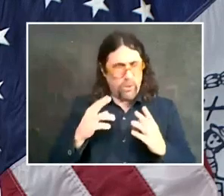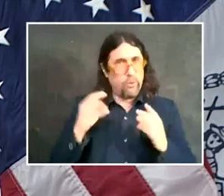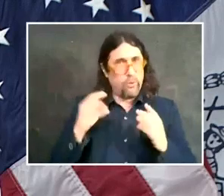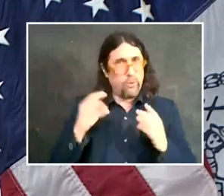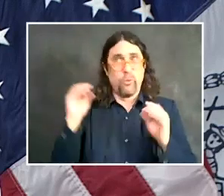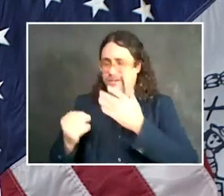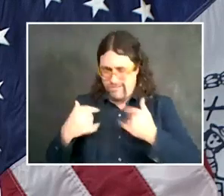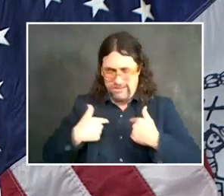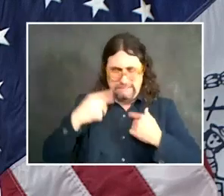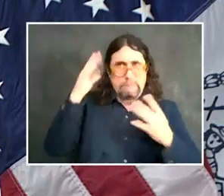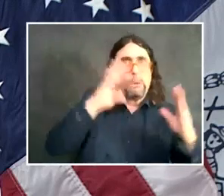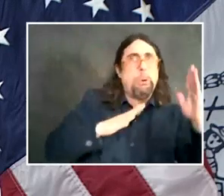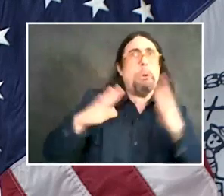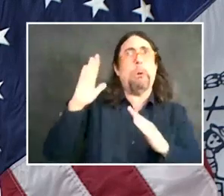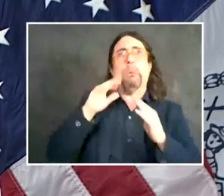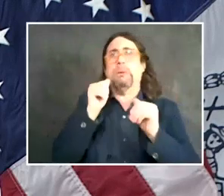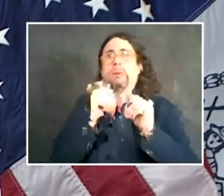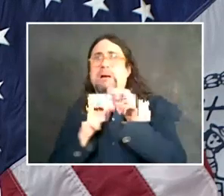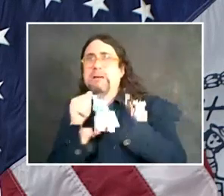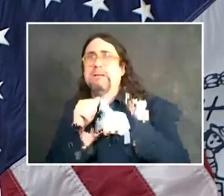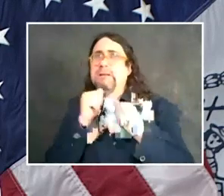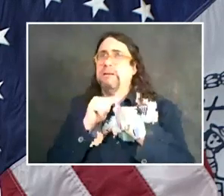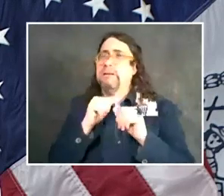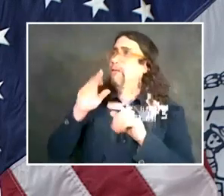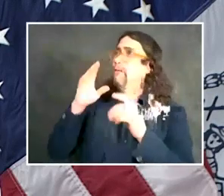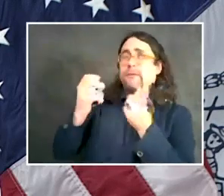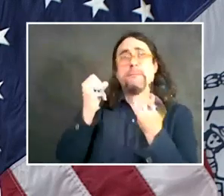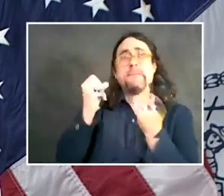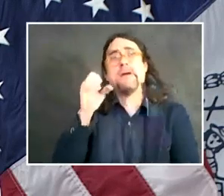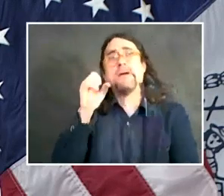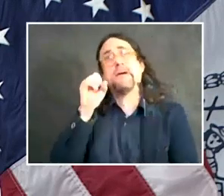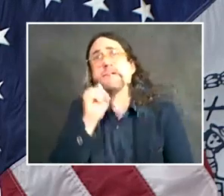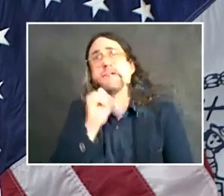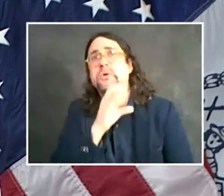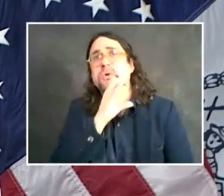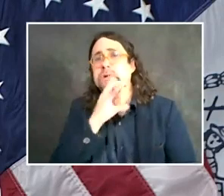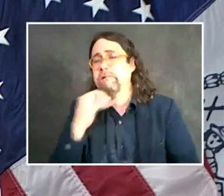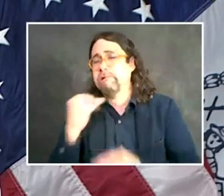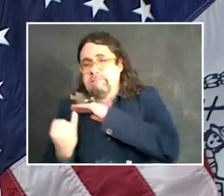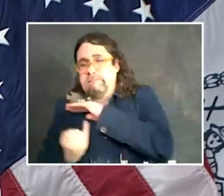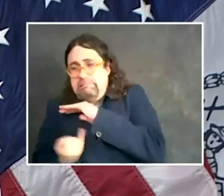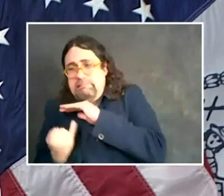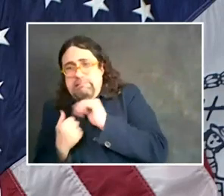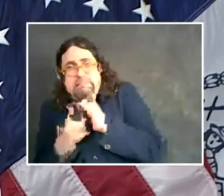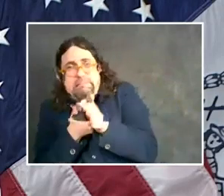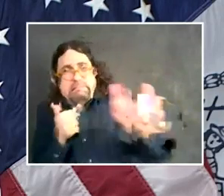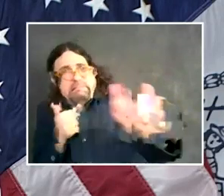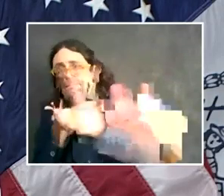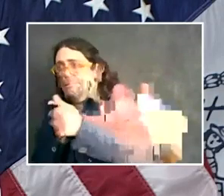THAT HAVE BEEN ISOLATED. HOW MUCH PAIN THERE IS TO NOT BE ABLE TO SEE YOUR